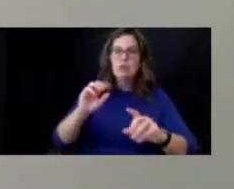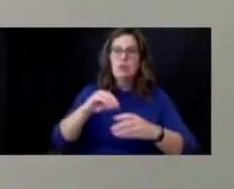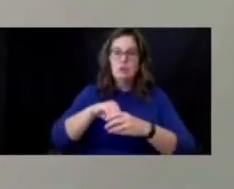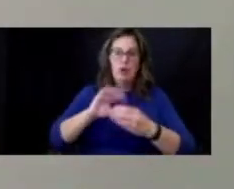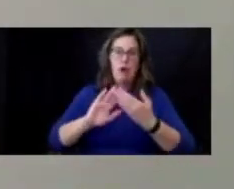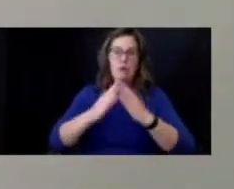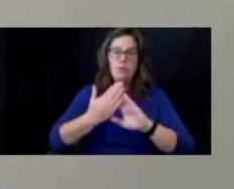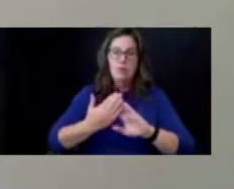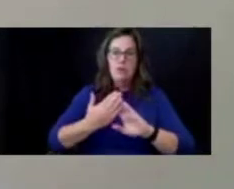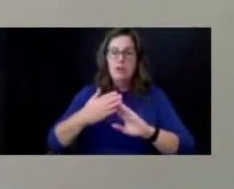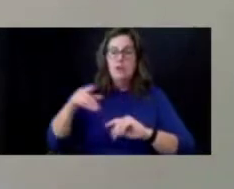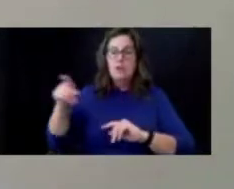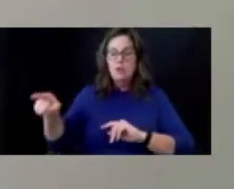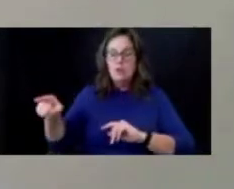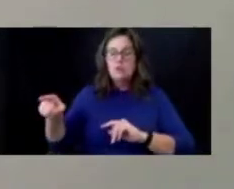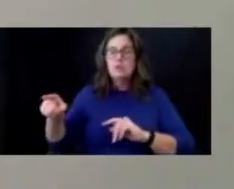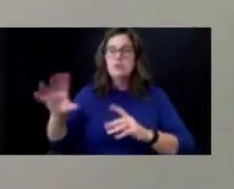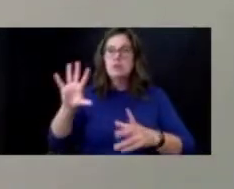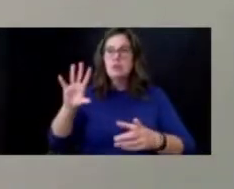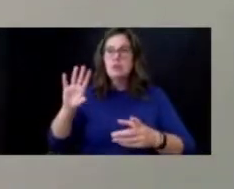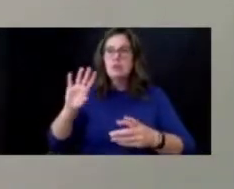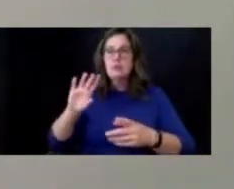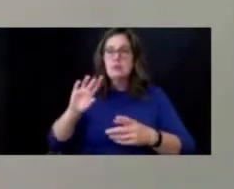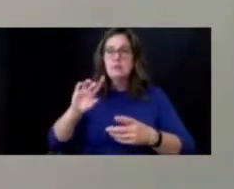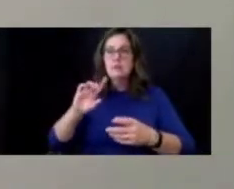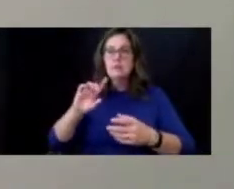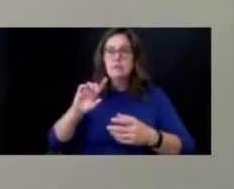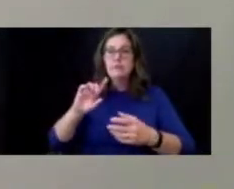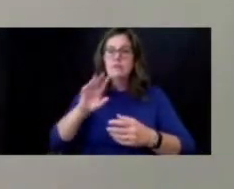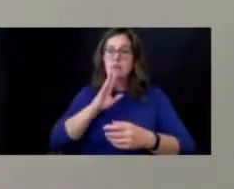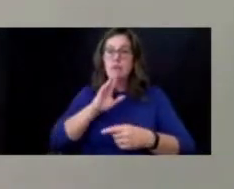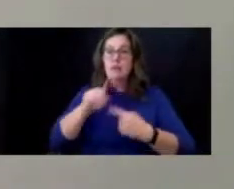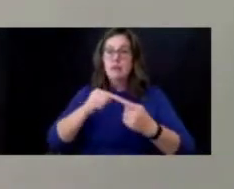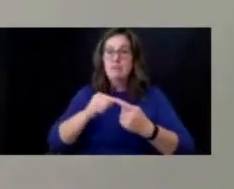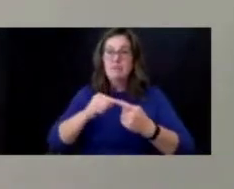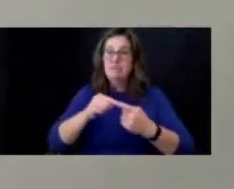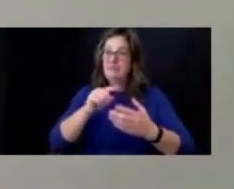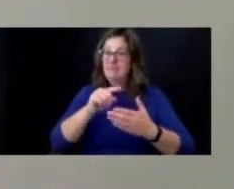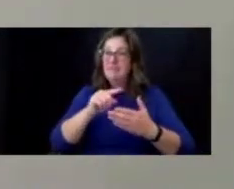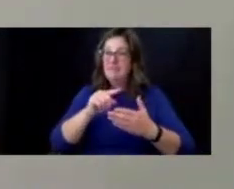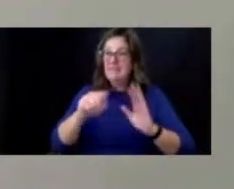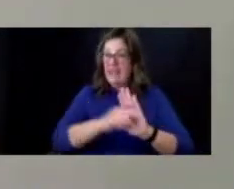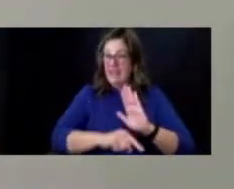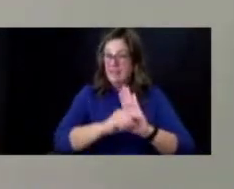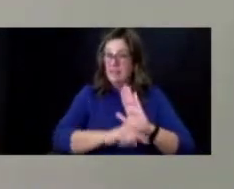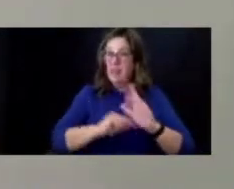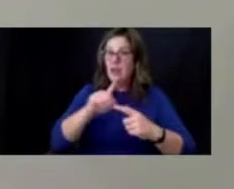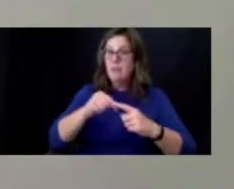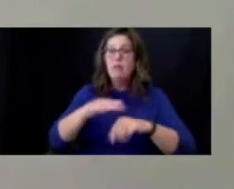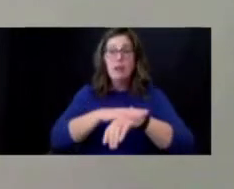derogatory messages towards native american people and as moms we felt that we needed to do something